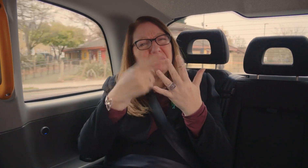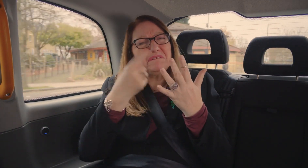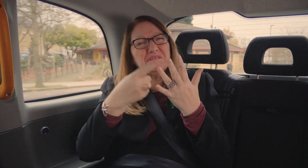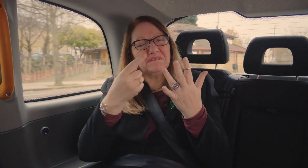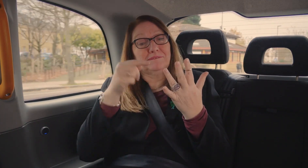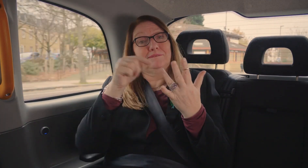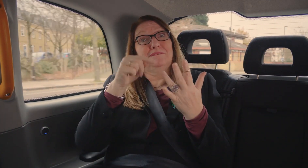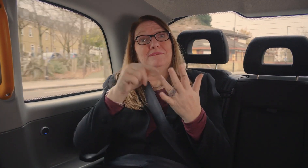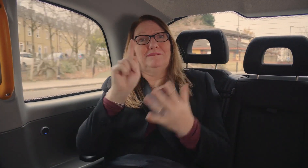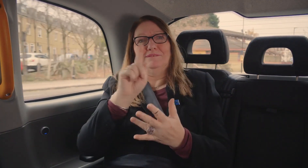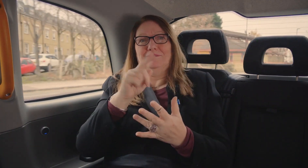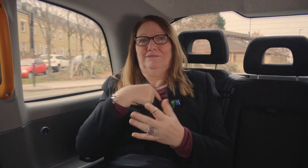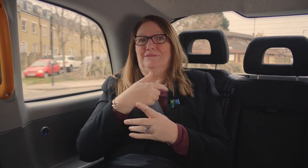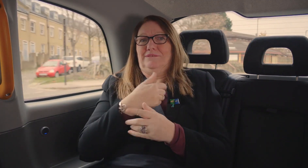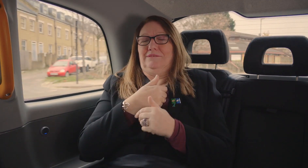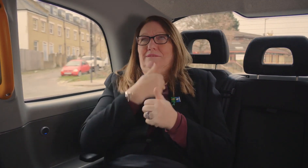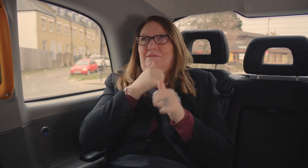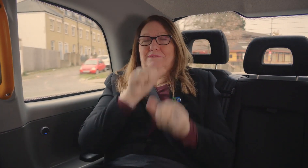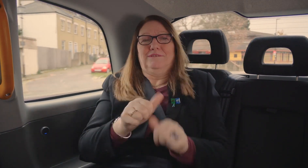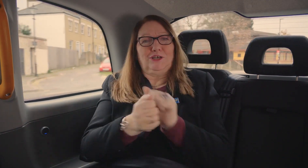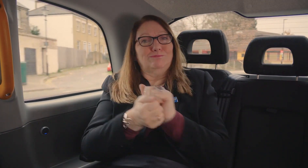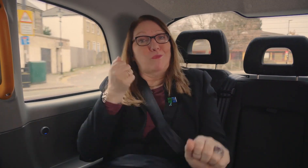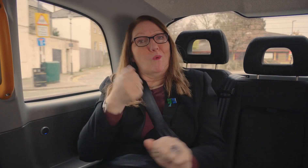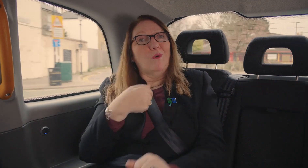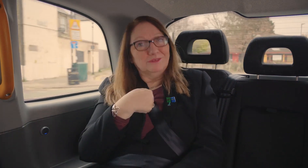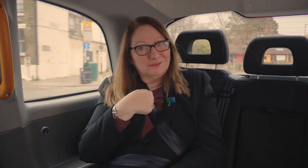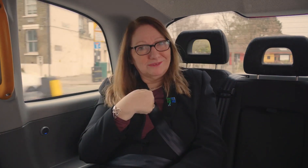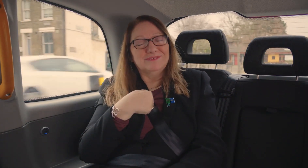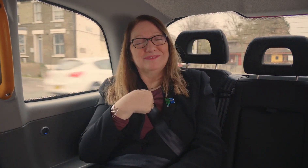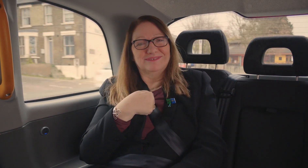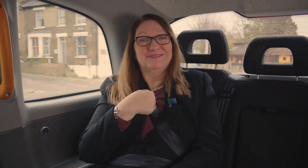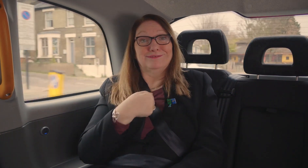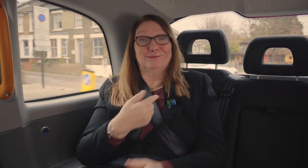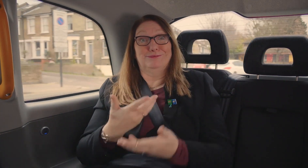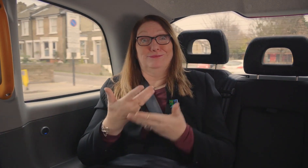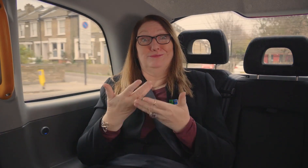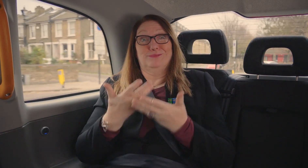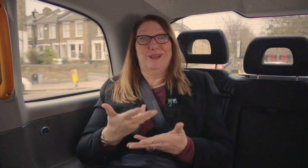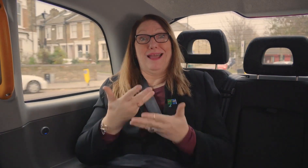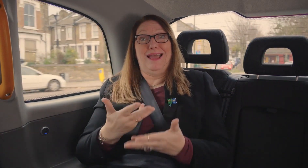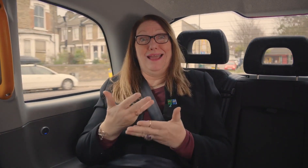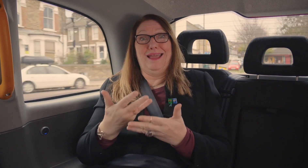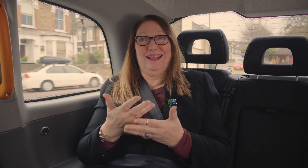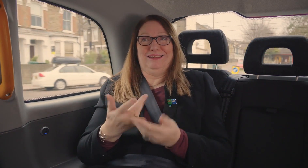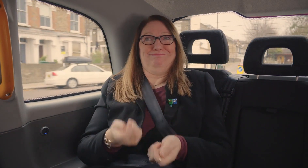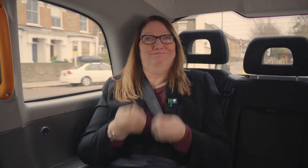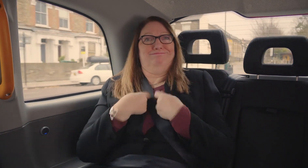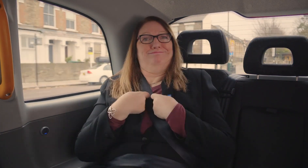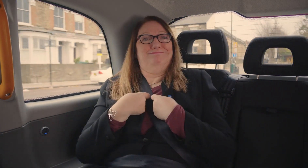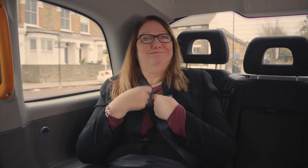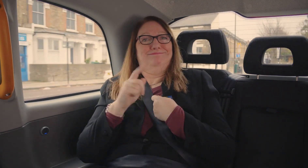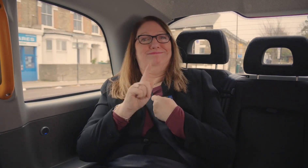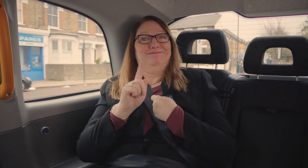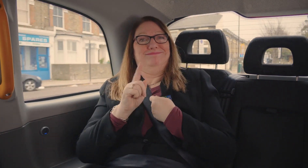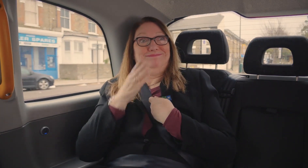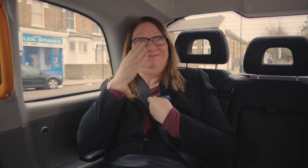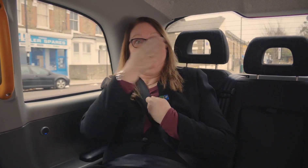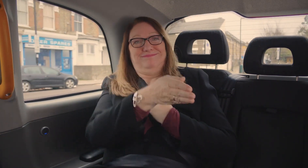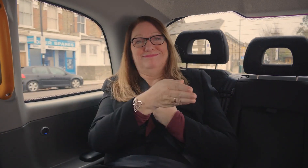I have a number of other interests, and one of these is a love of sport. Today I've got a real treat in store.